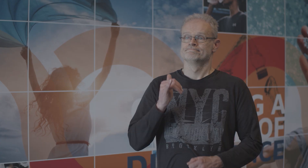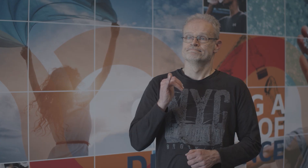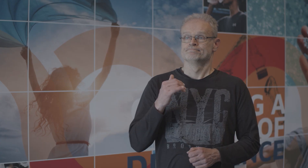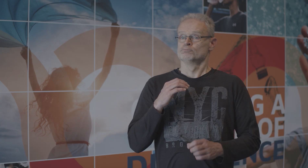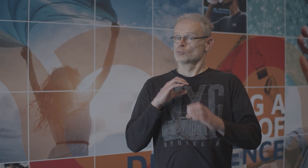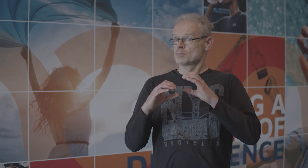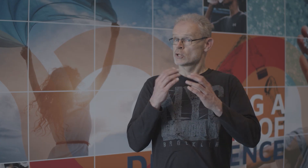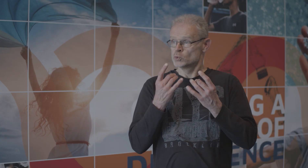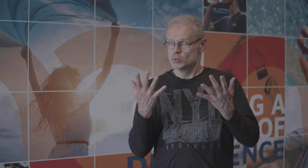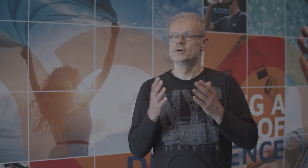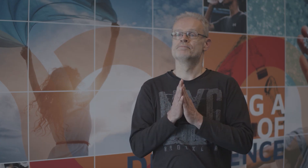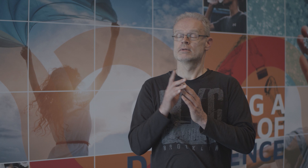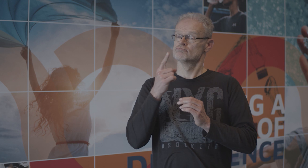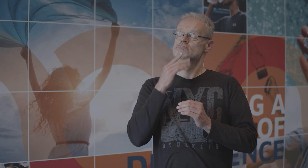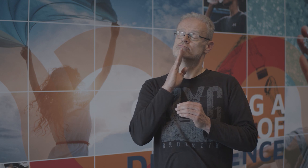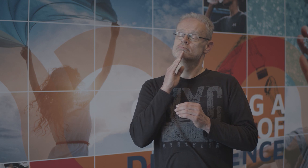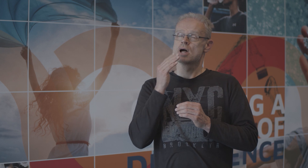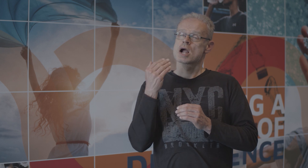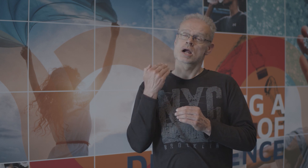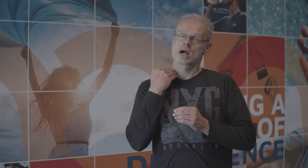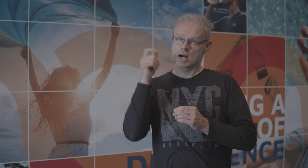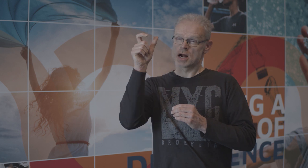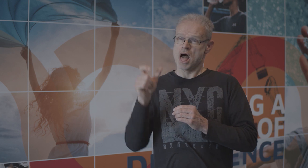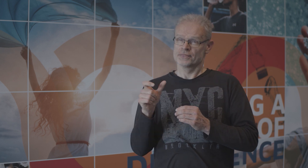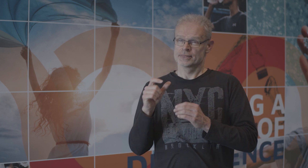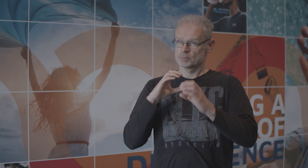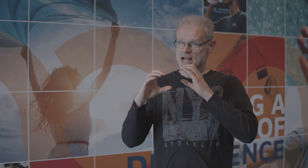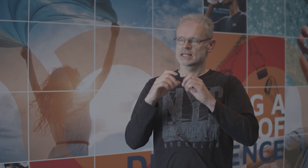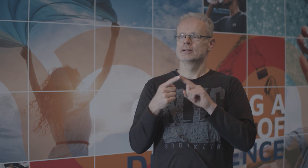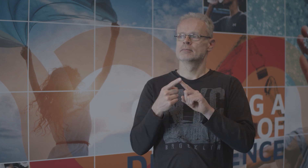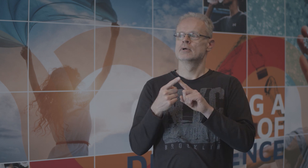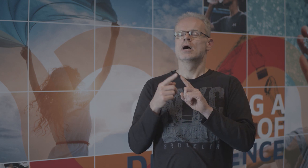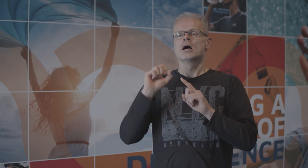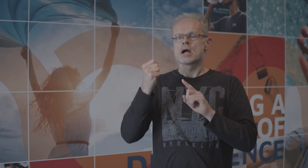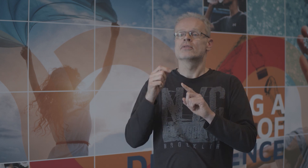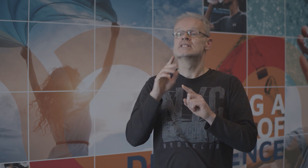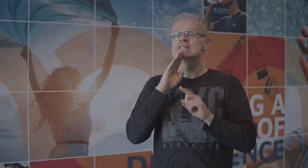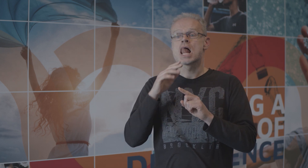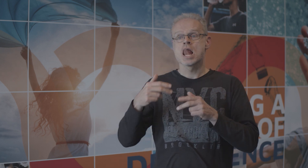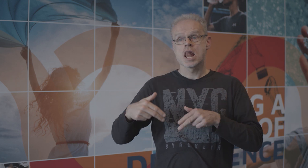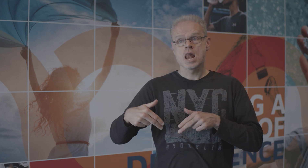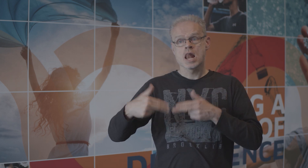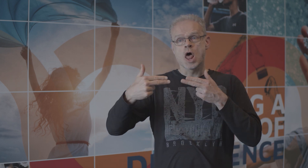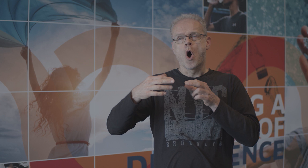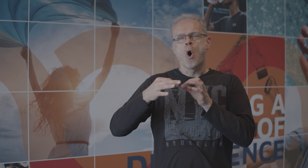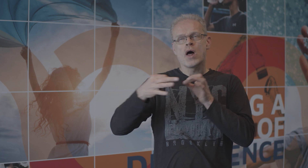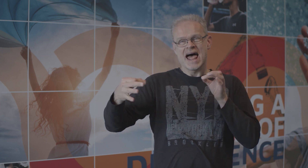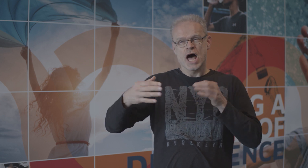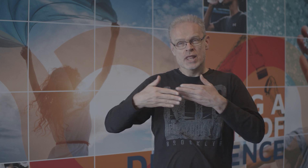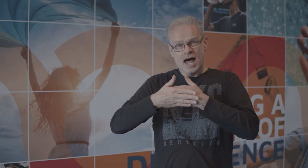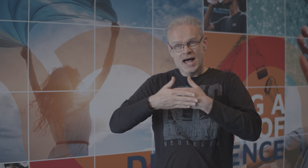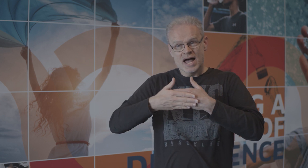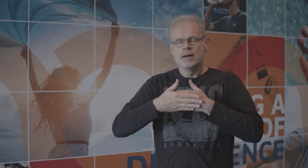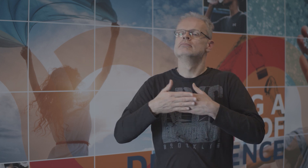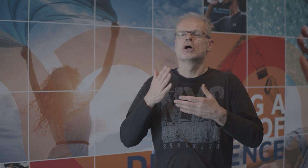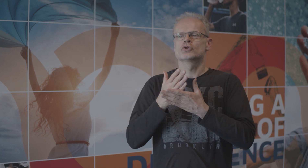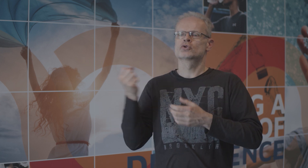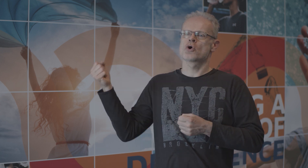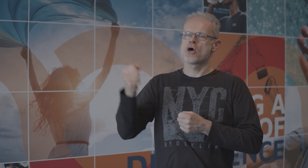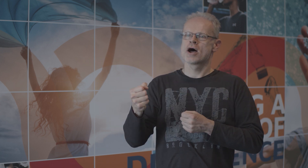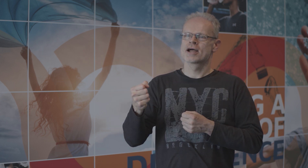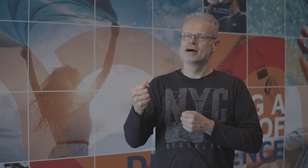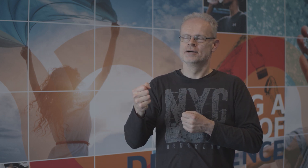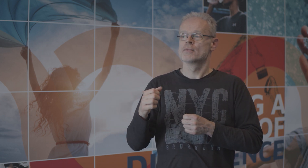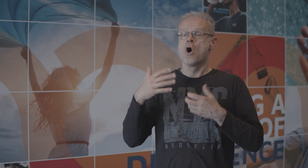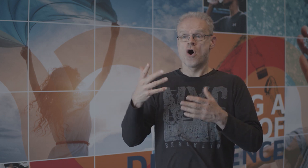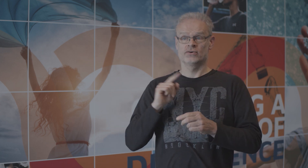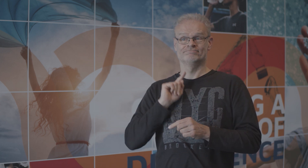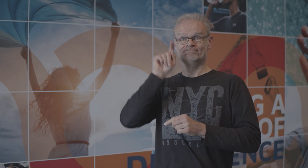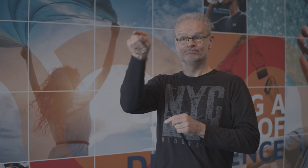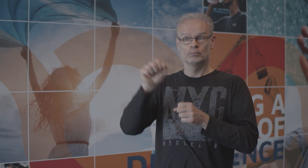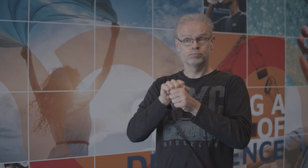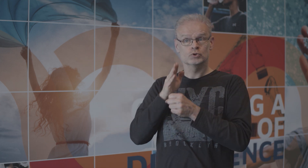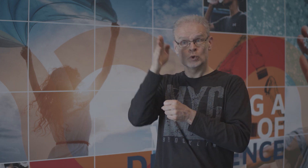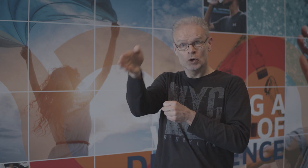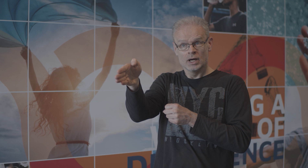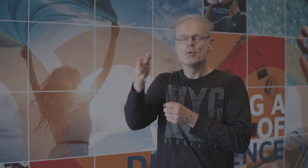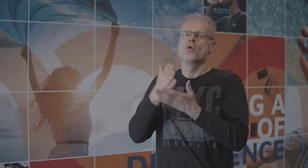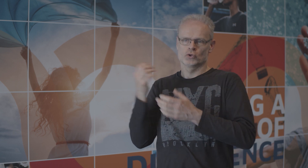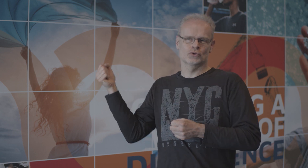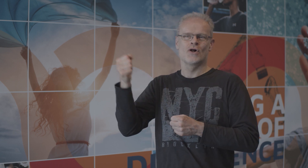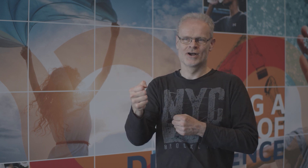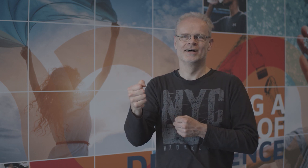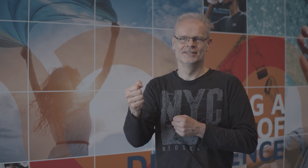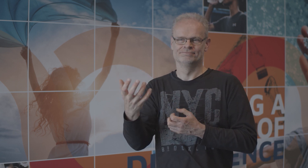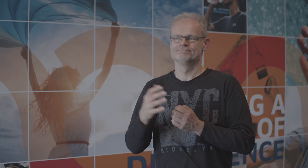When I have an online meeting with a client, I use an interpreter and when I go on a work visit, I also use an interpreter.